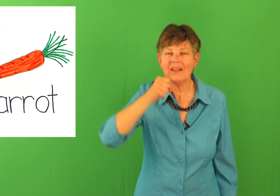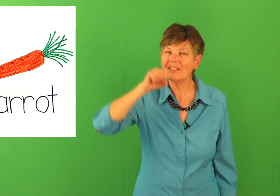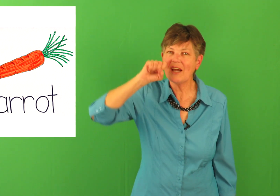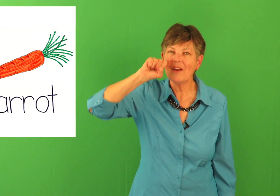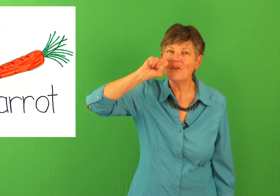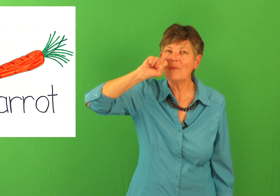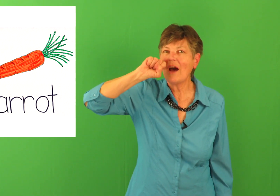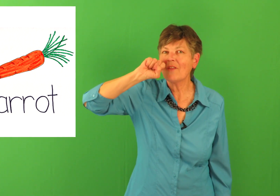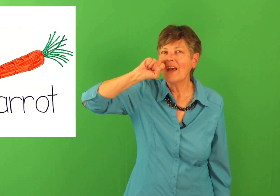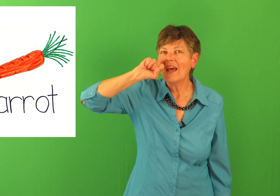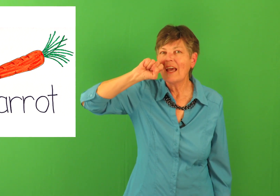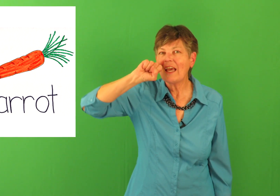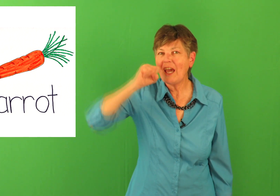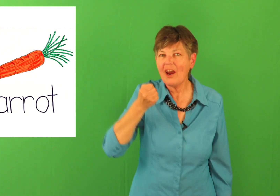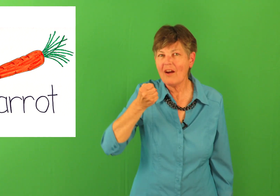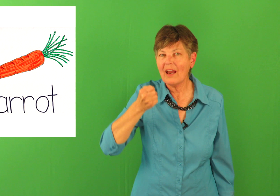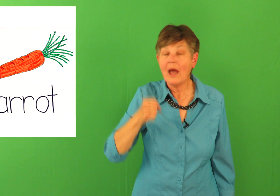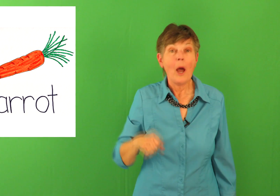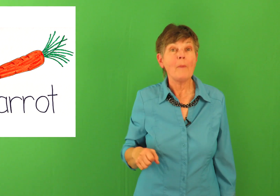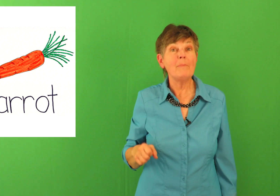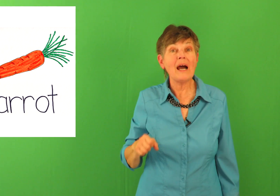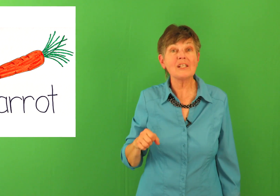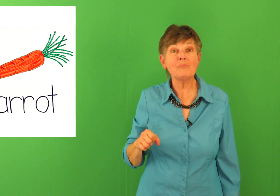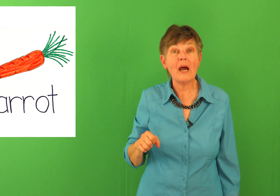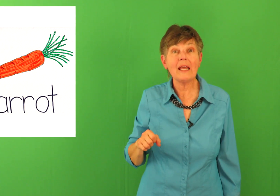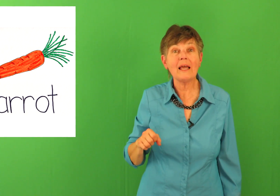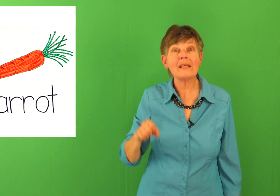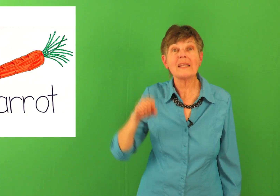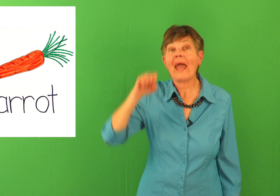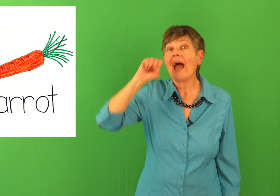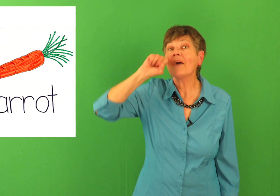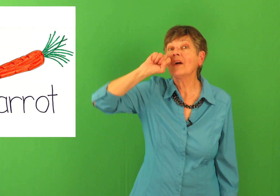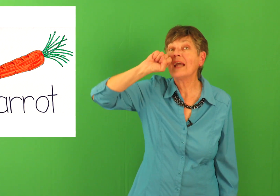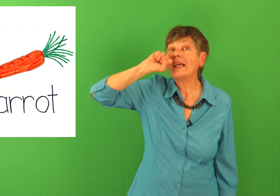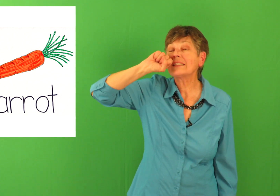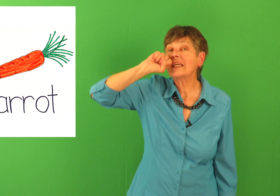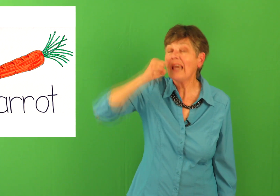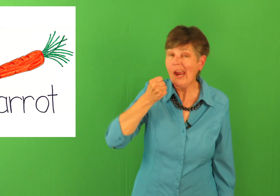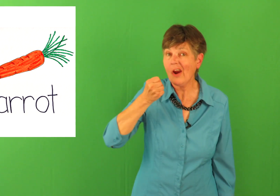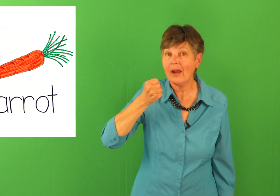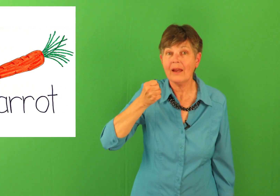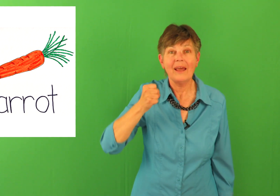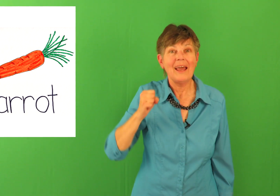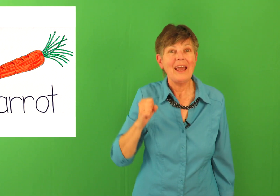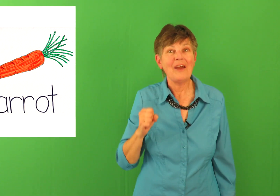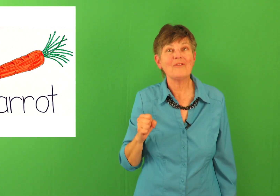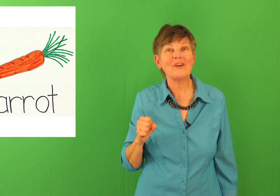on the side of your mouth carrot Bugs Bunny likes to have a nice carrot every